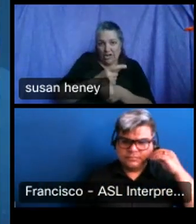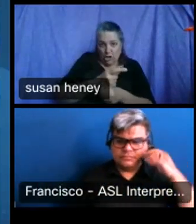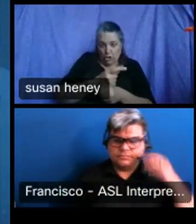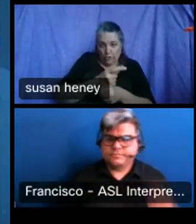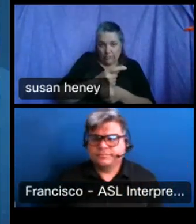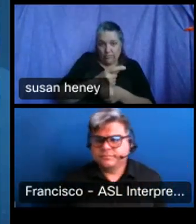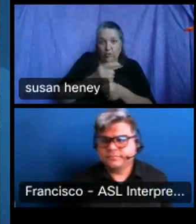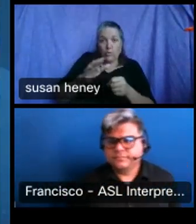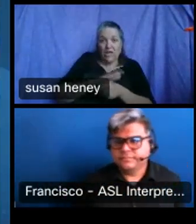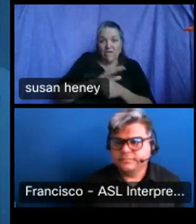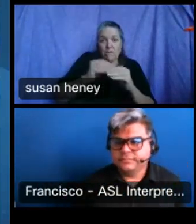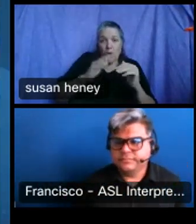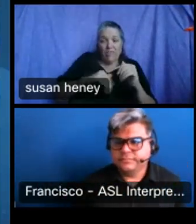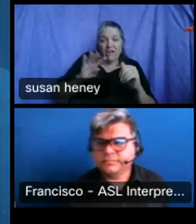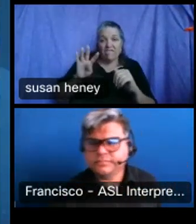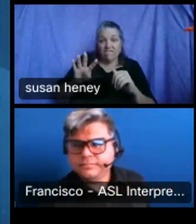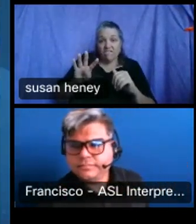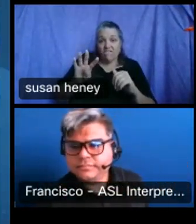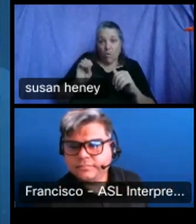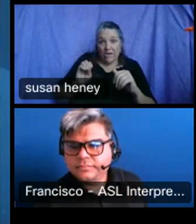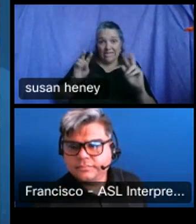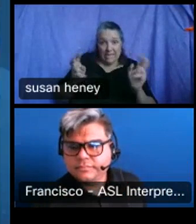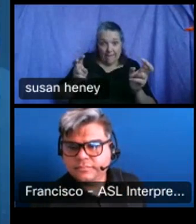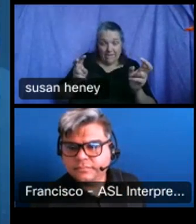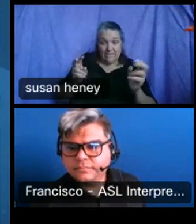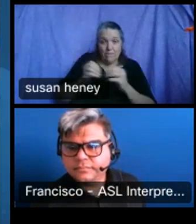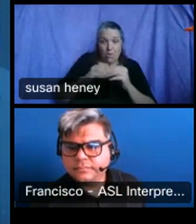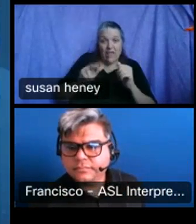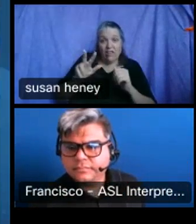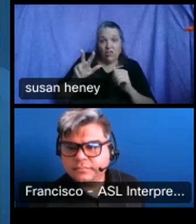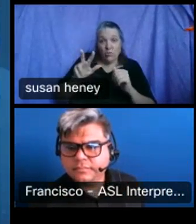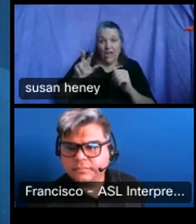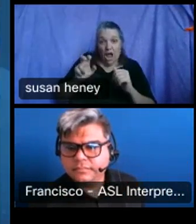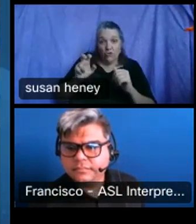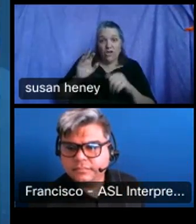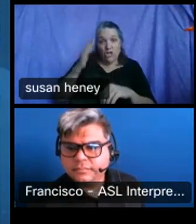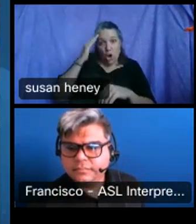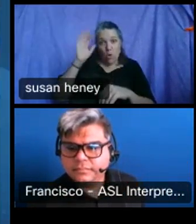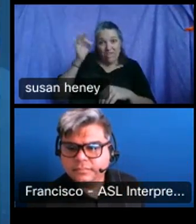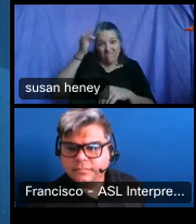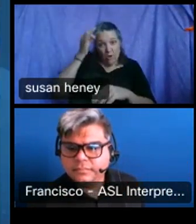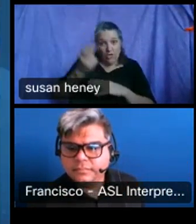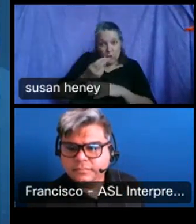than 40 topics and support more than 300 known federal uses, and countless nonfederal uses.